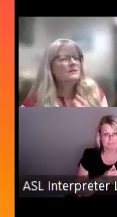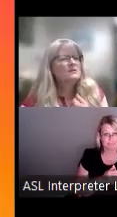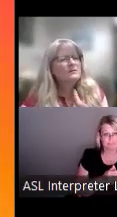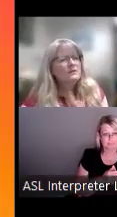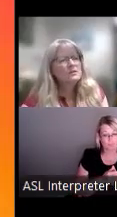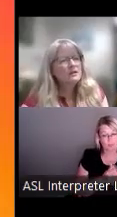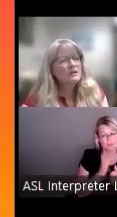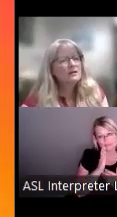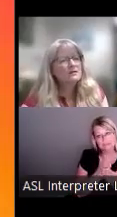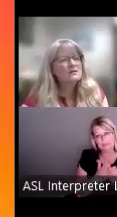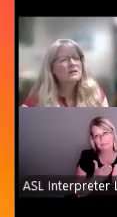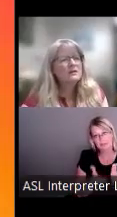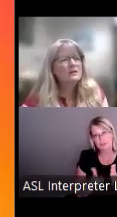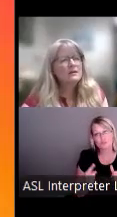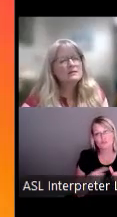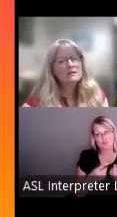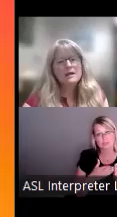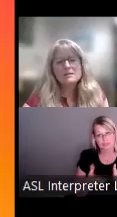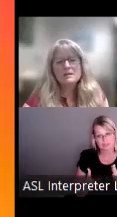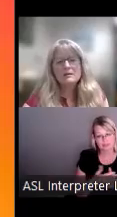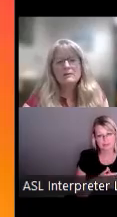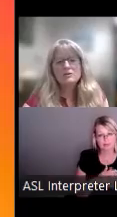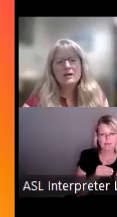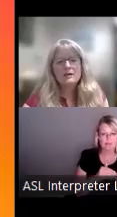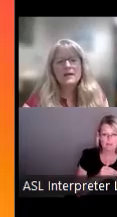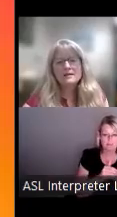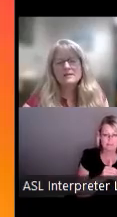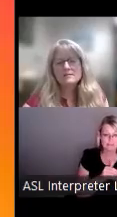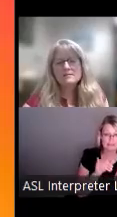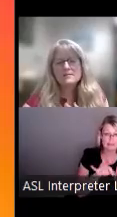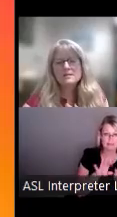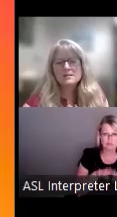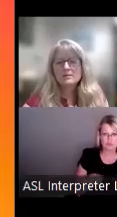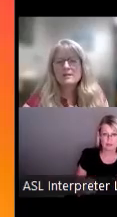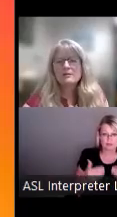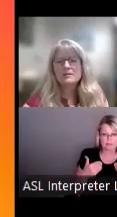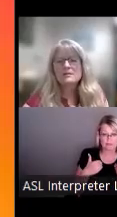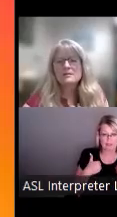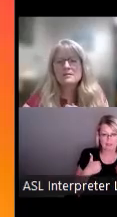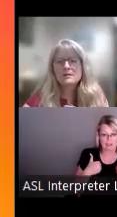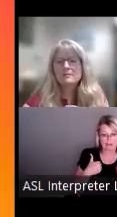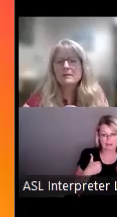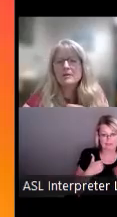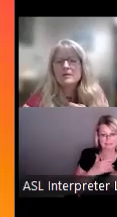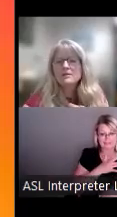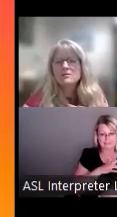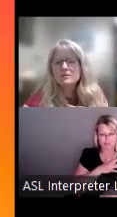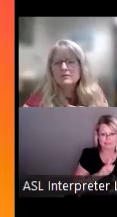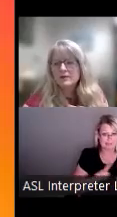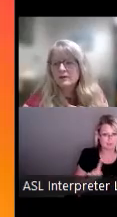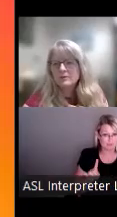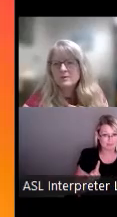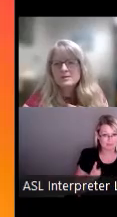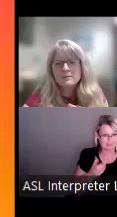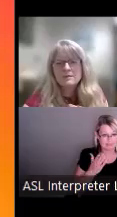things. The first thing is a lot of times if a child has some sensory differences that maybe are interfering with some